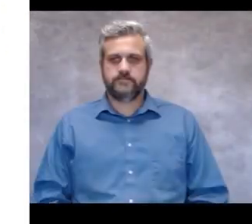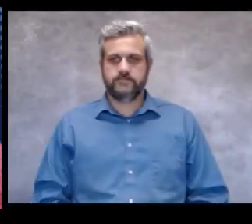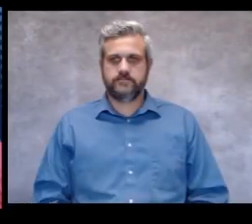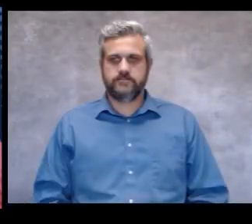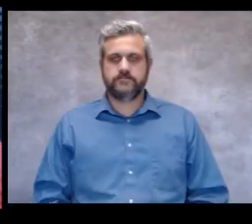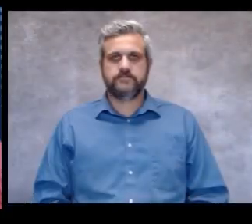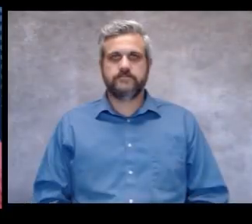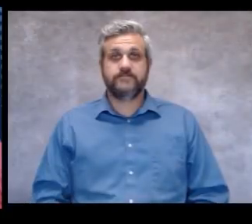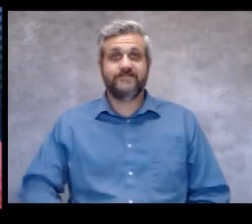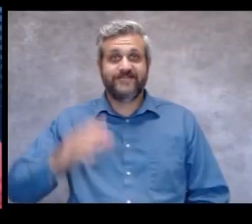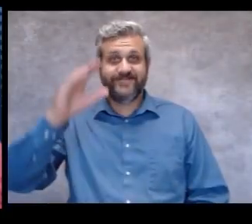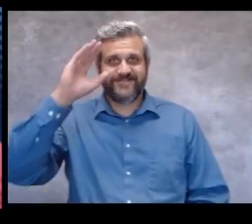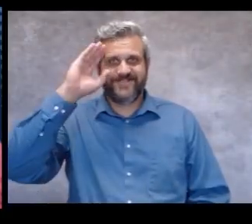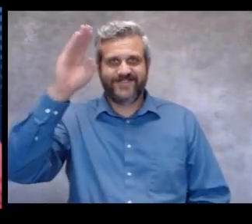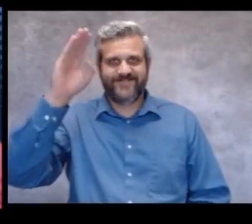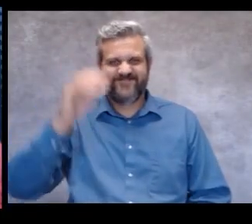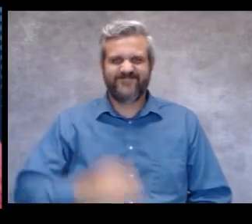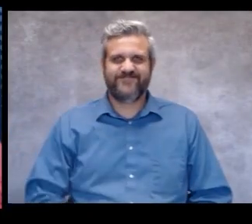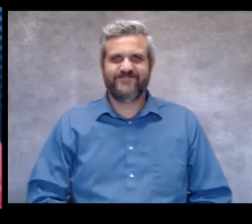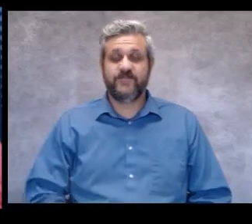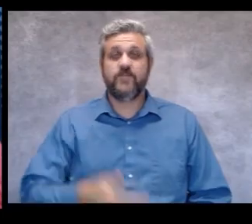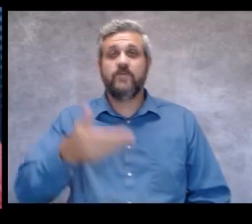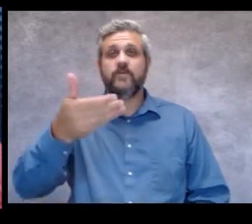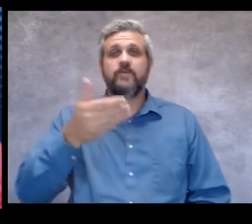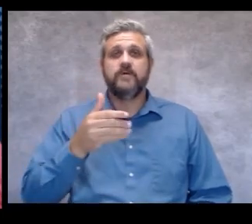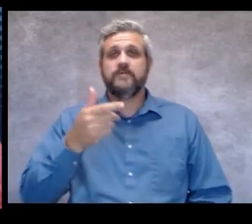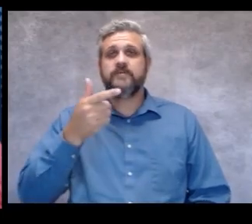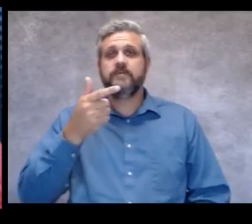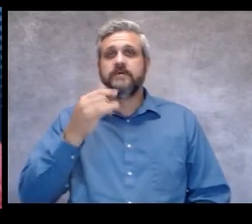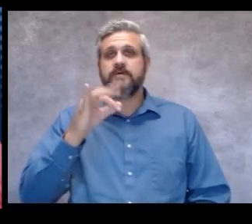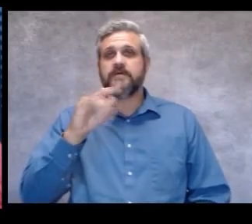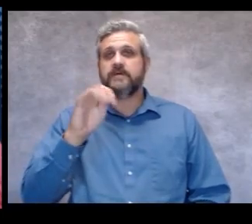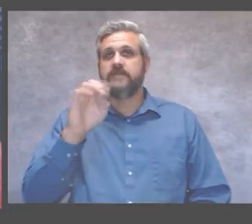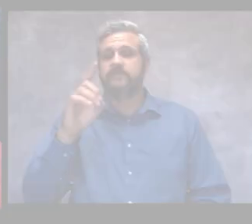Hello and welcome to the gifted and talented beginning of the year training.